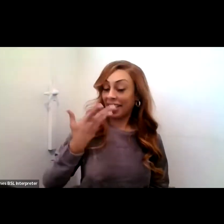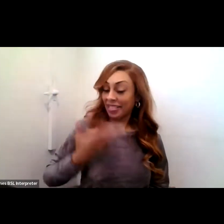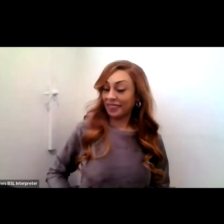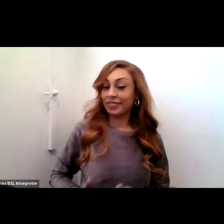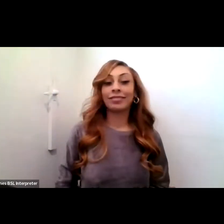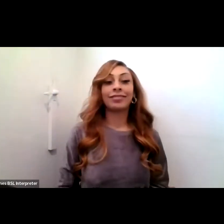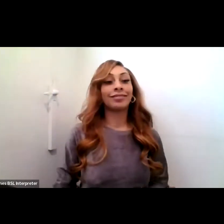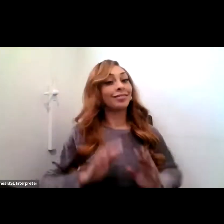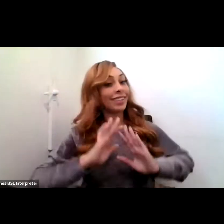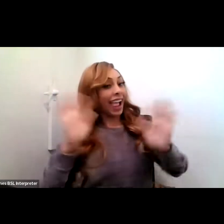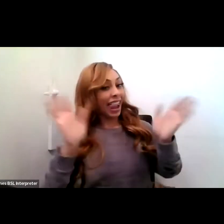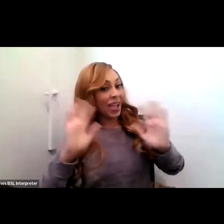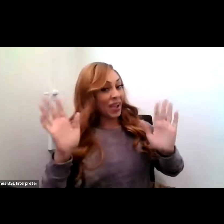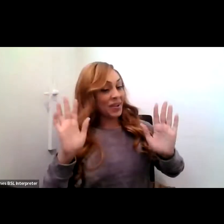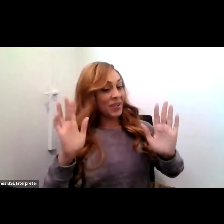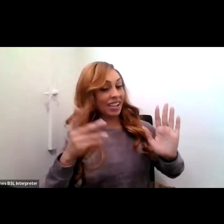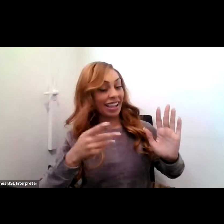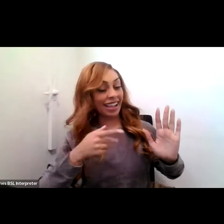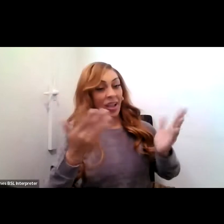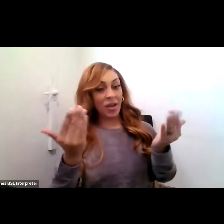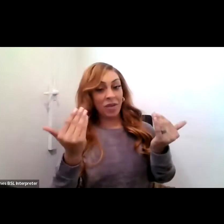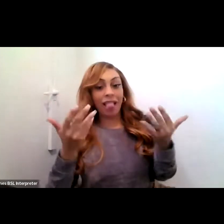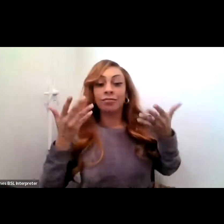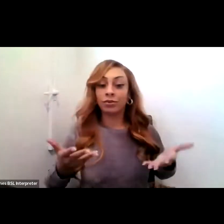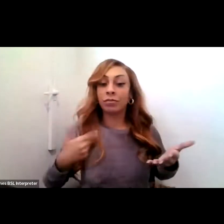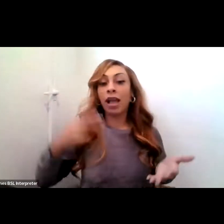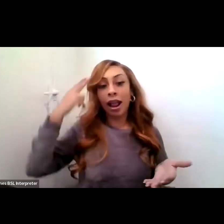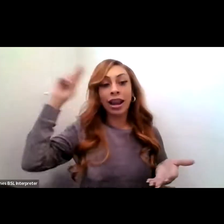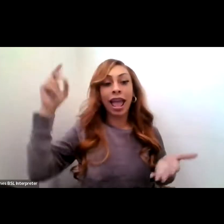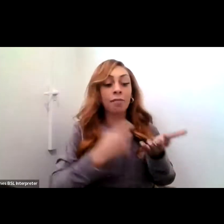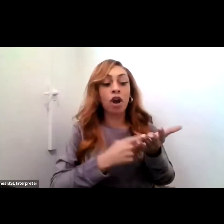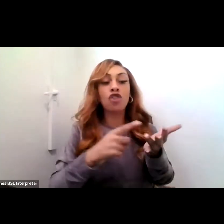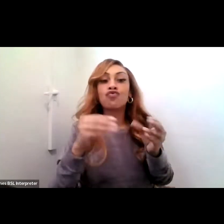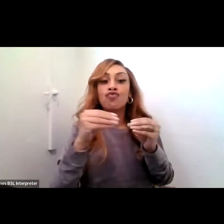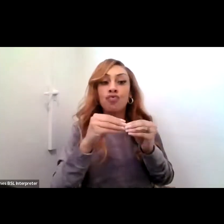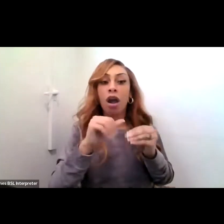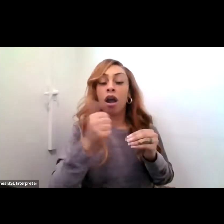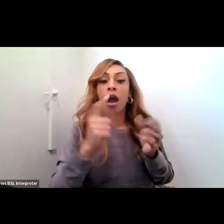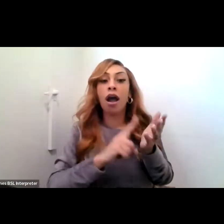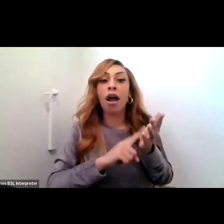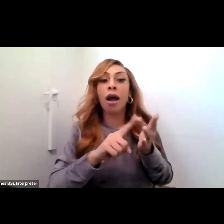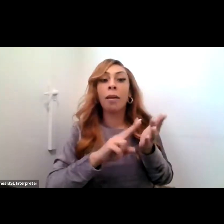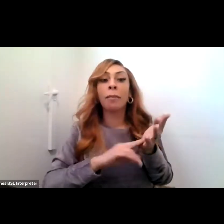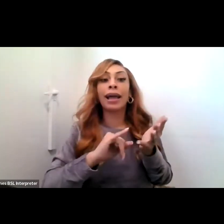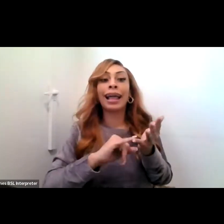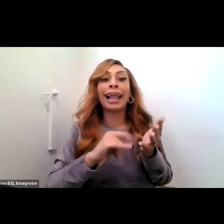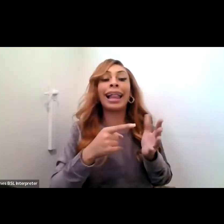I'll say hello everyone, welcome here today, my name is Rob Lindsay, I am Head of Programmes for The Space.